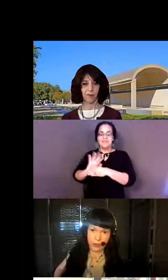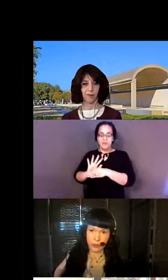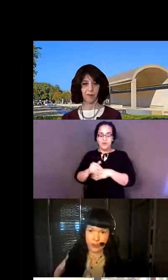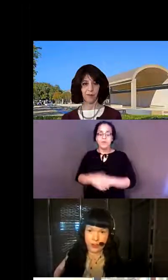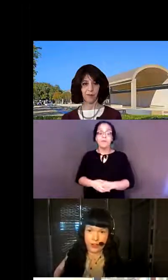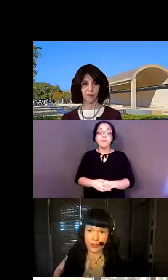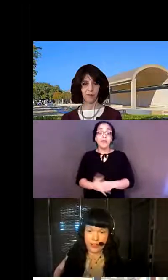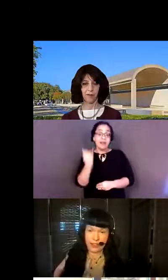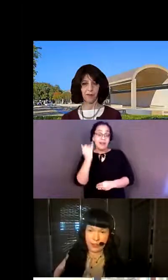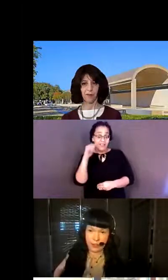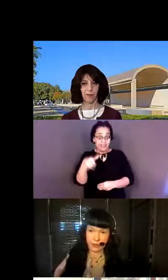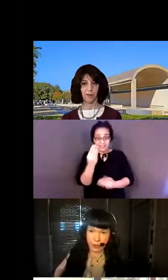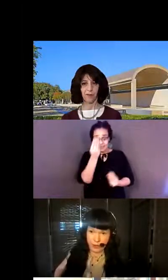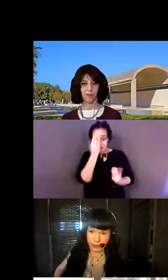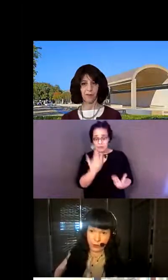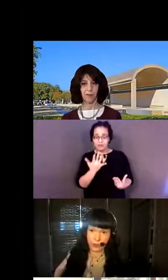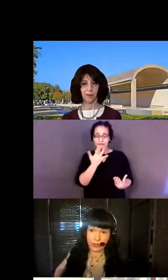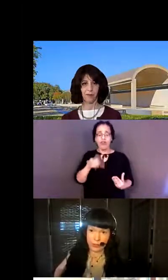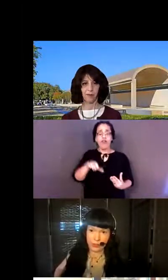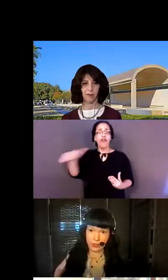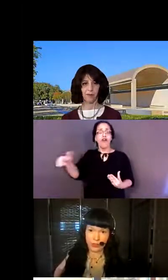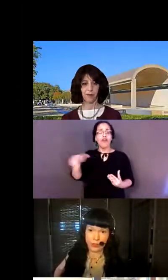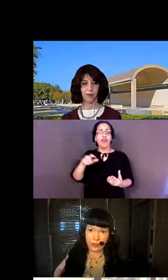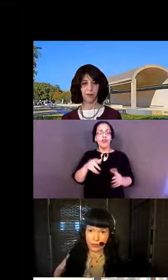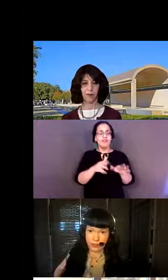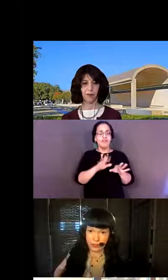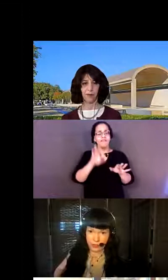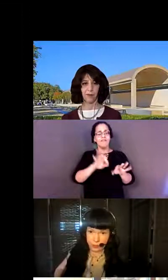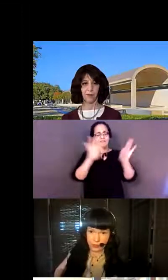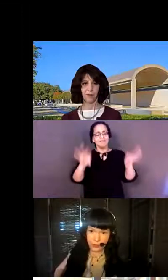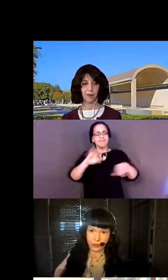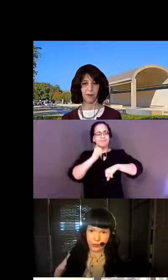webinar in a different format or